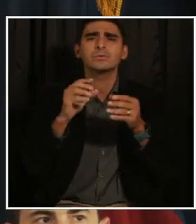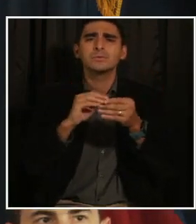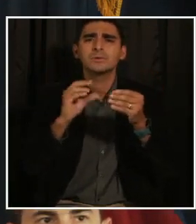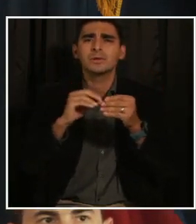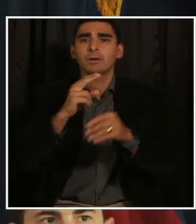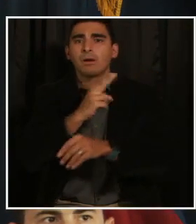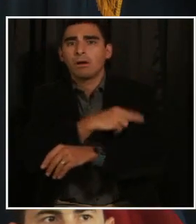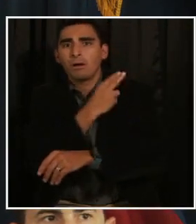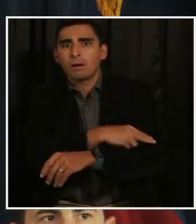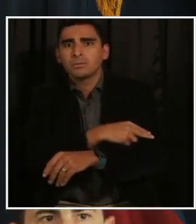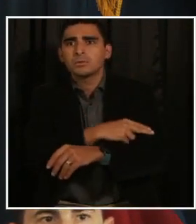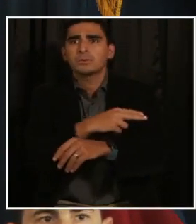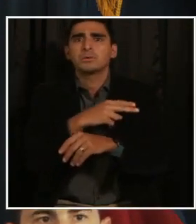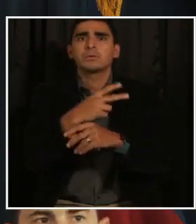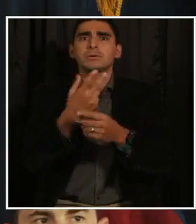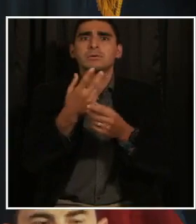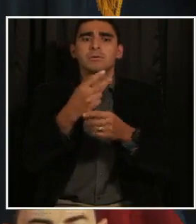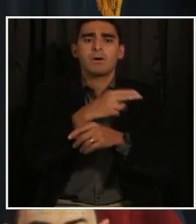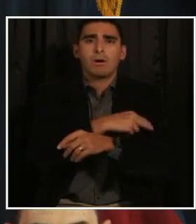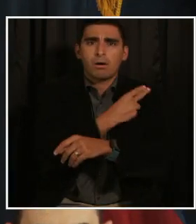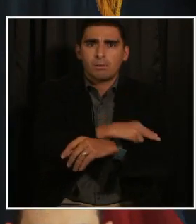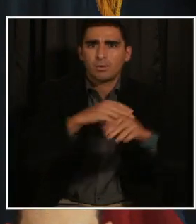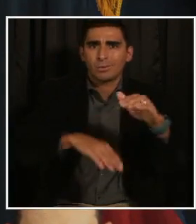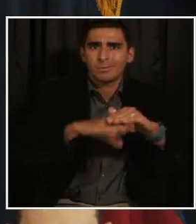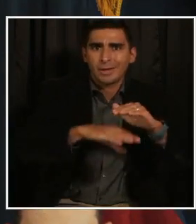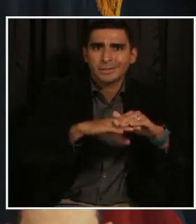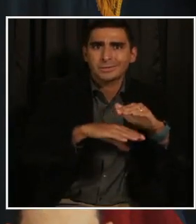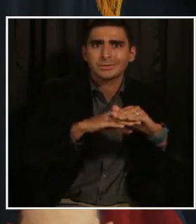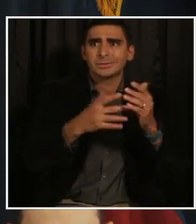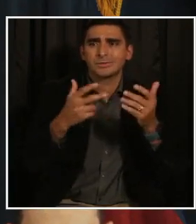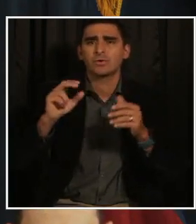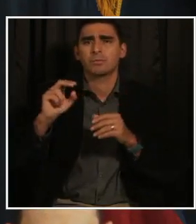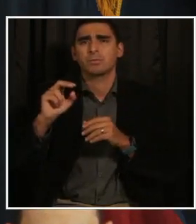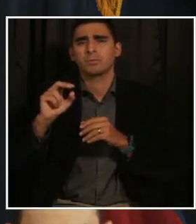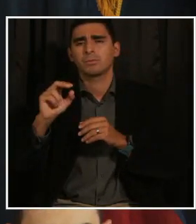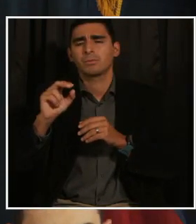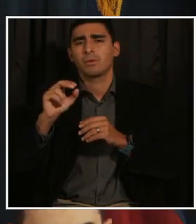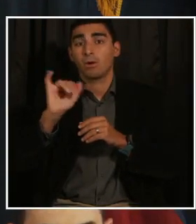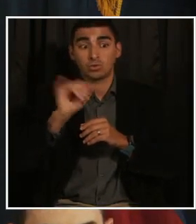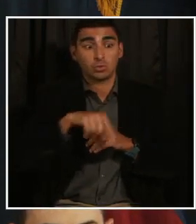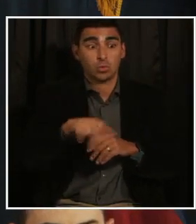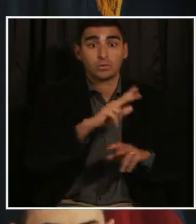that being your north star and also protecting the vulnerable which would include the unvaccinated